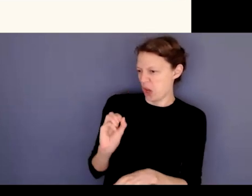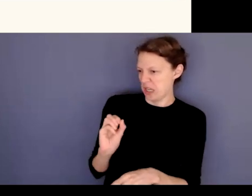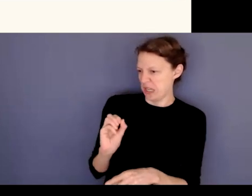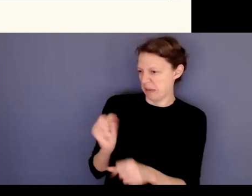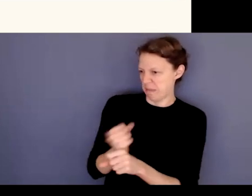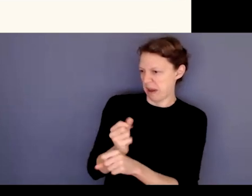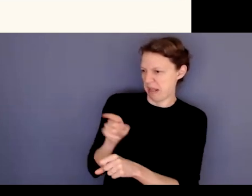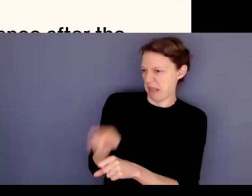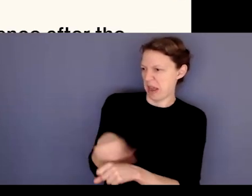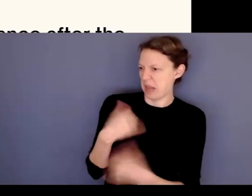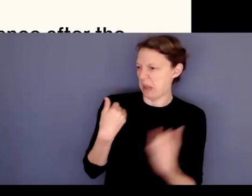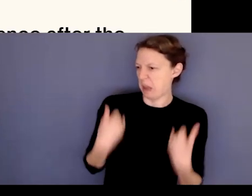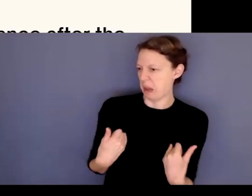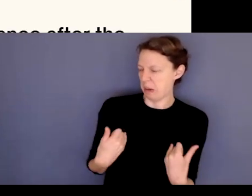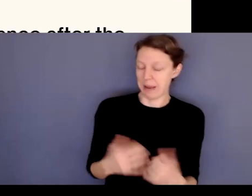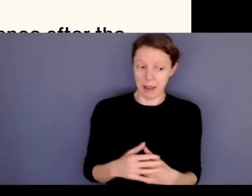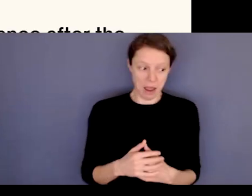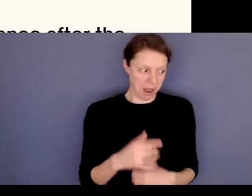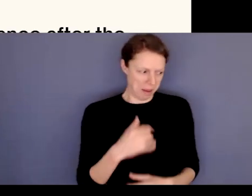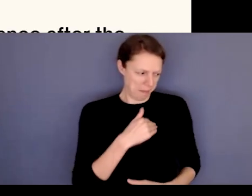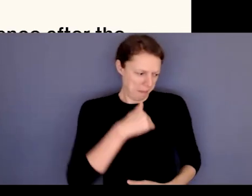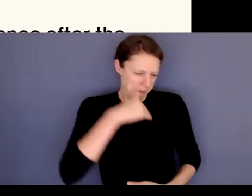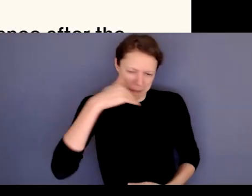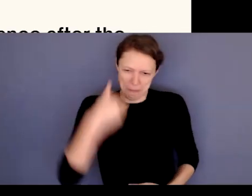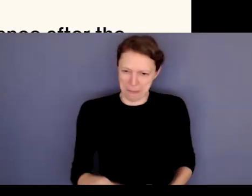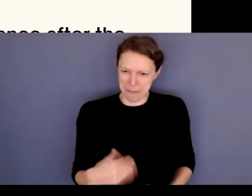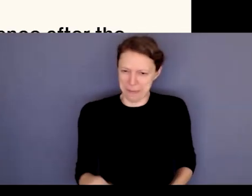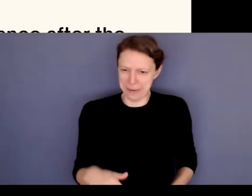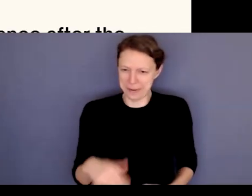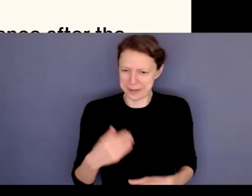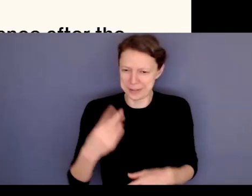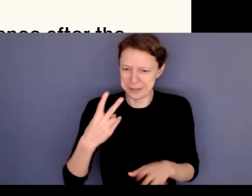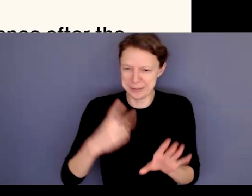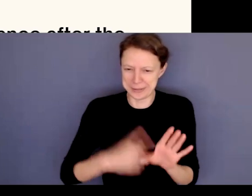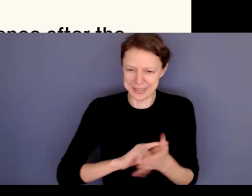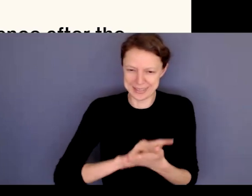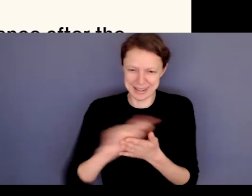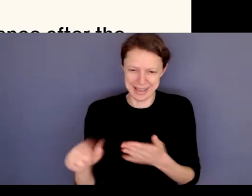So I'll take you through some of the learnings, some of which, I